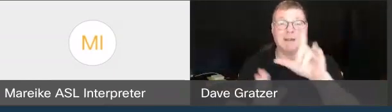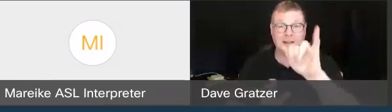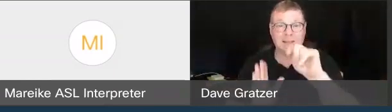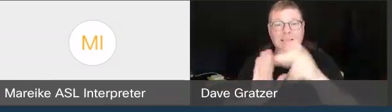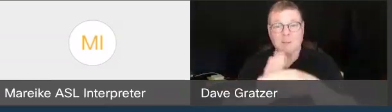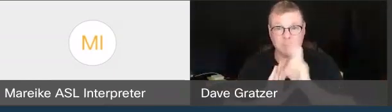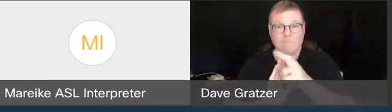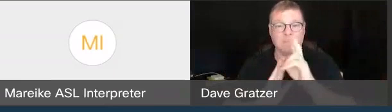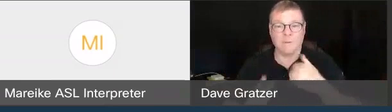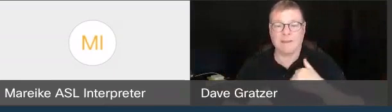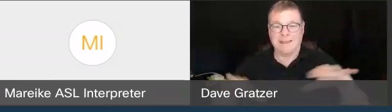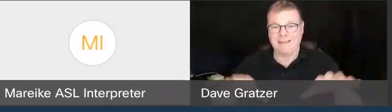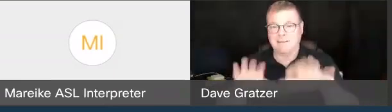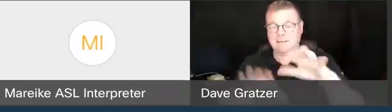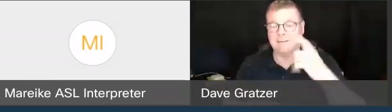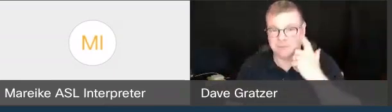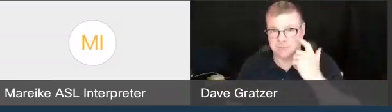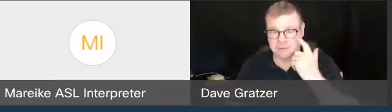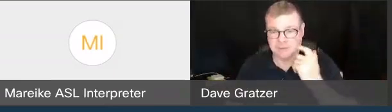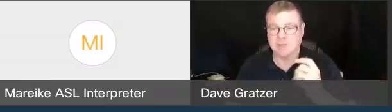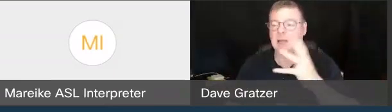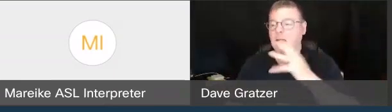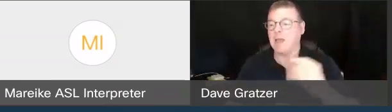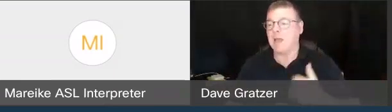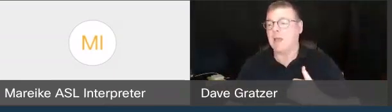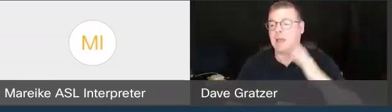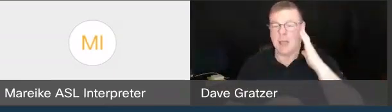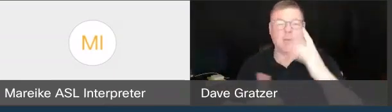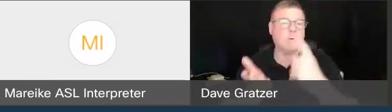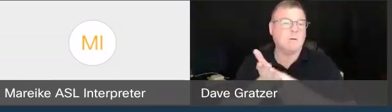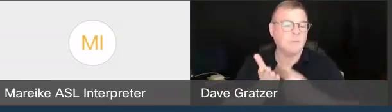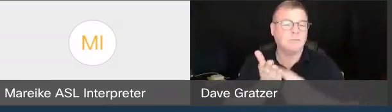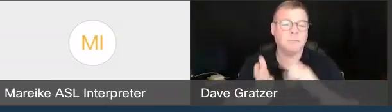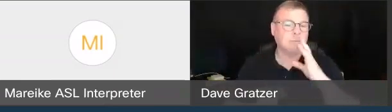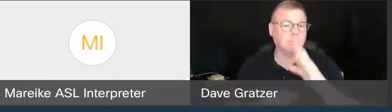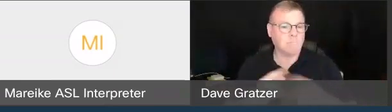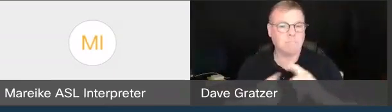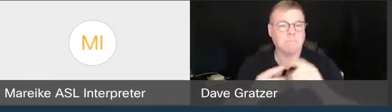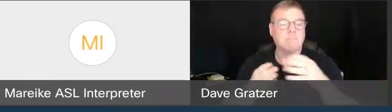that I did recently and then I'll just talk about some of the broad themes here,